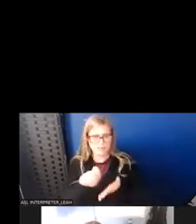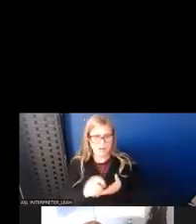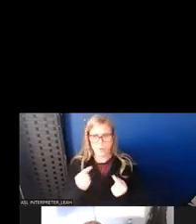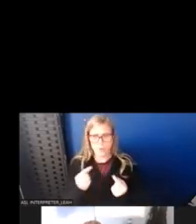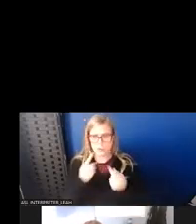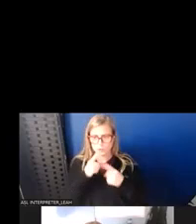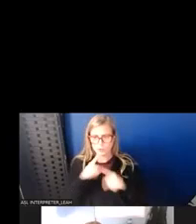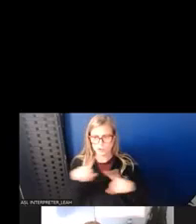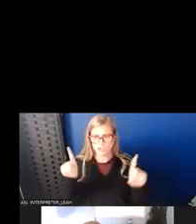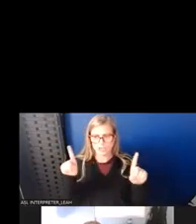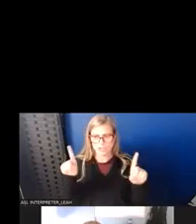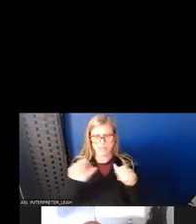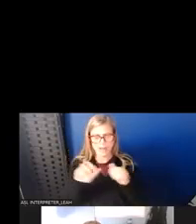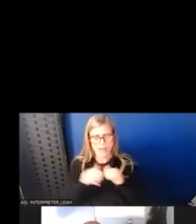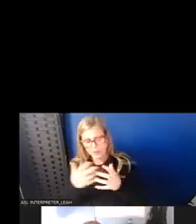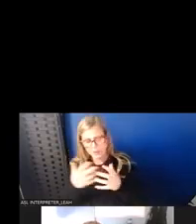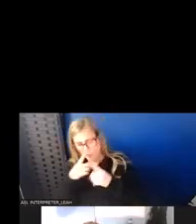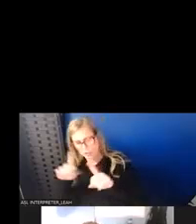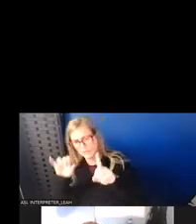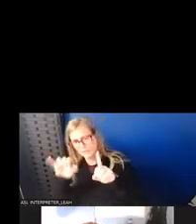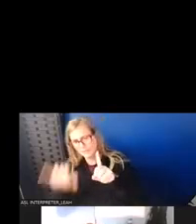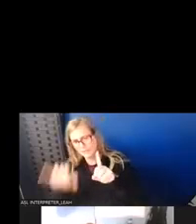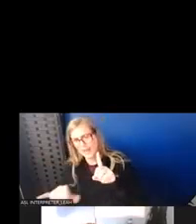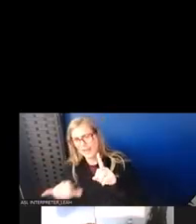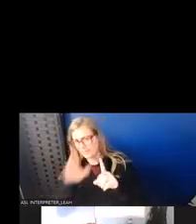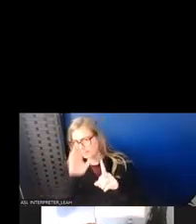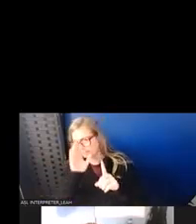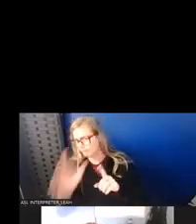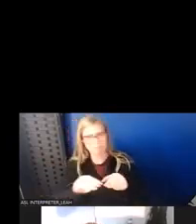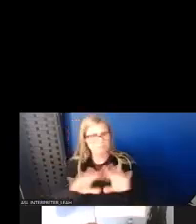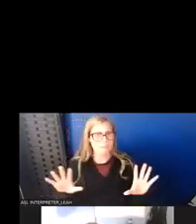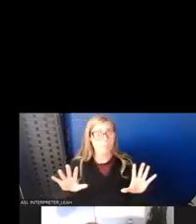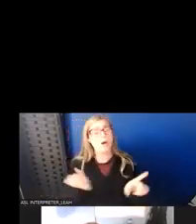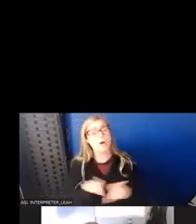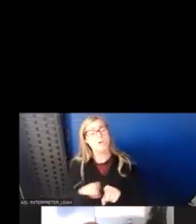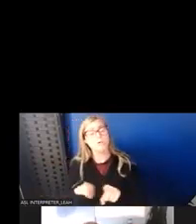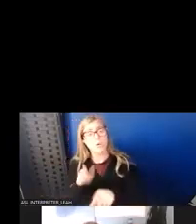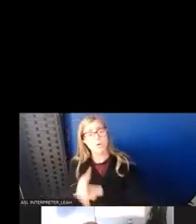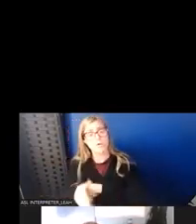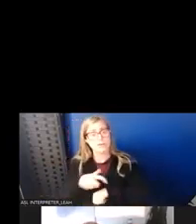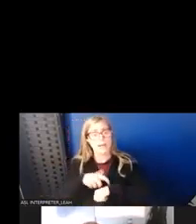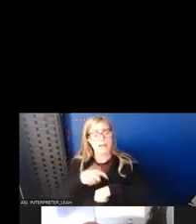And also, over a course of time that we have a document to go back to. Like this is what we discussed.